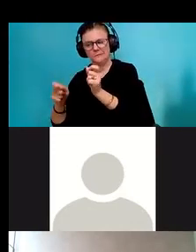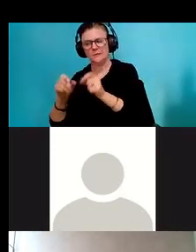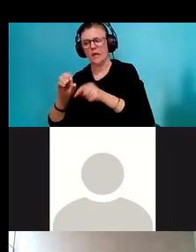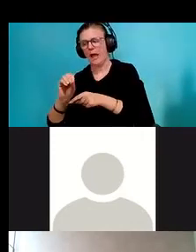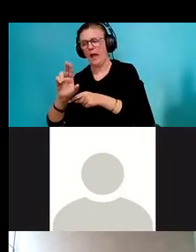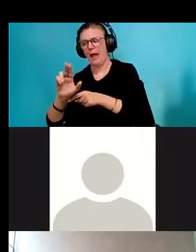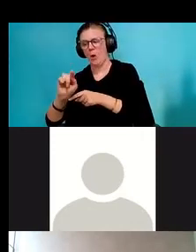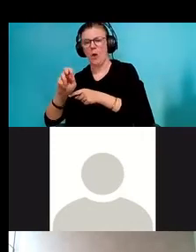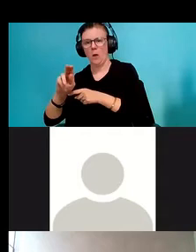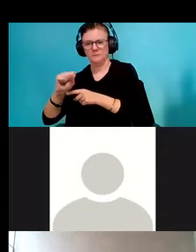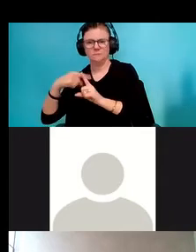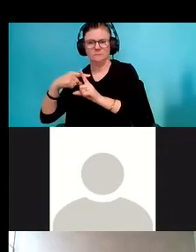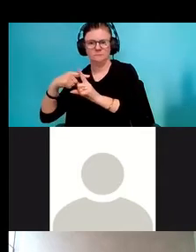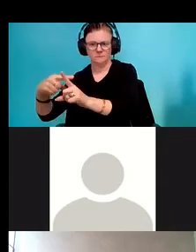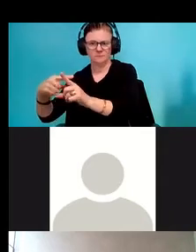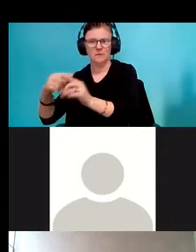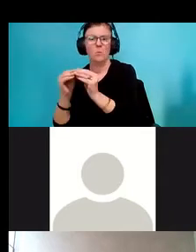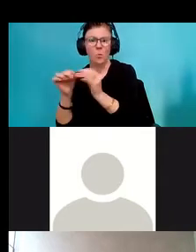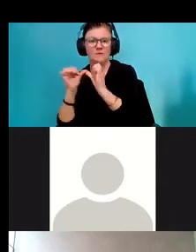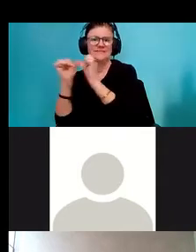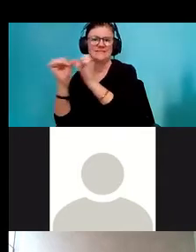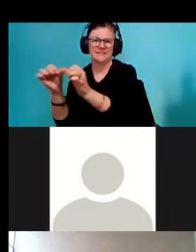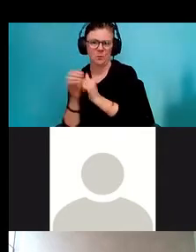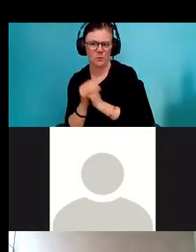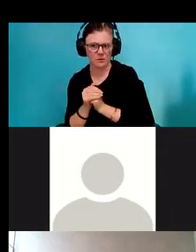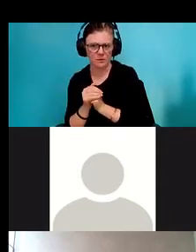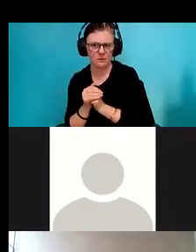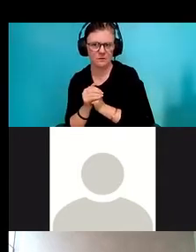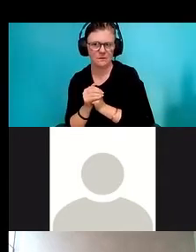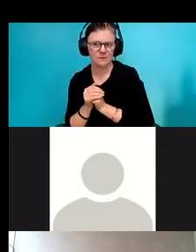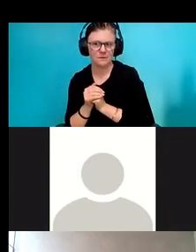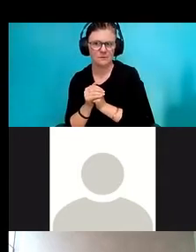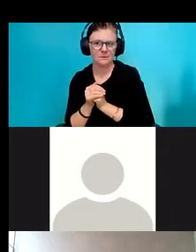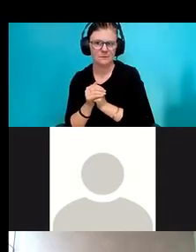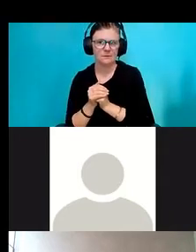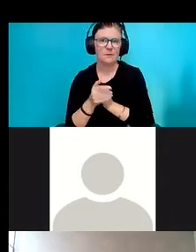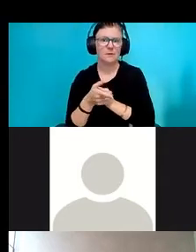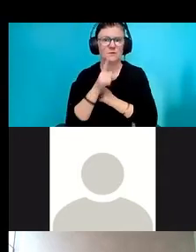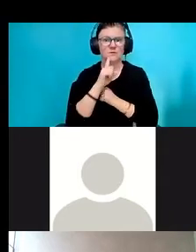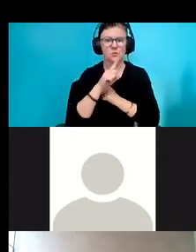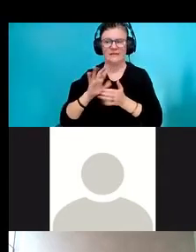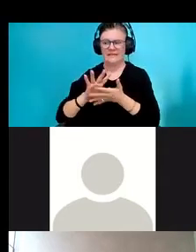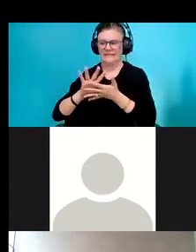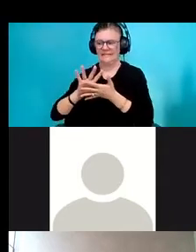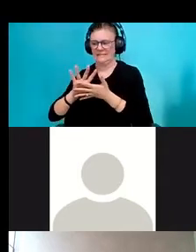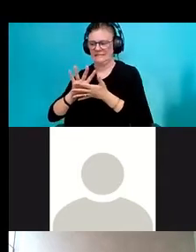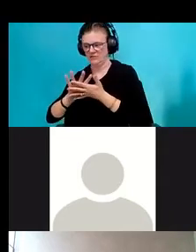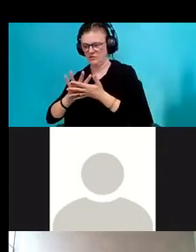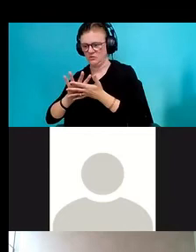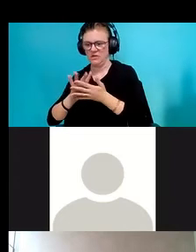benefits. It's a difference of discrete and concrete with that bigger picture and the change